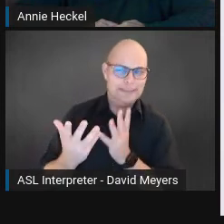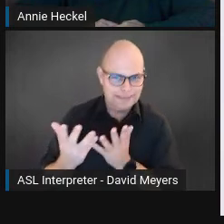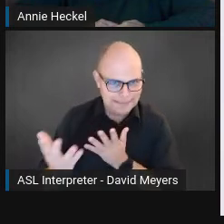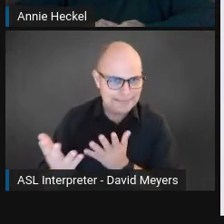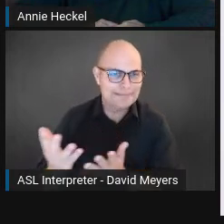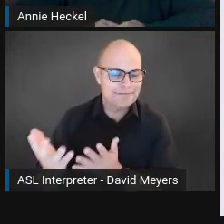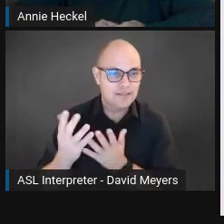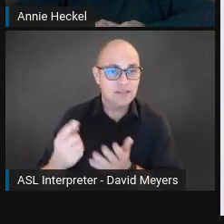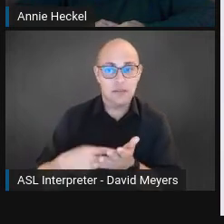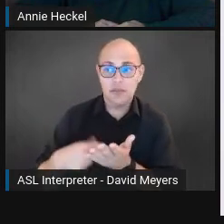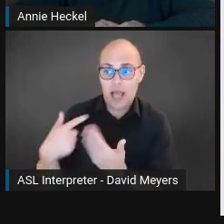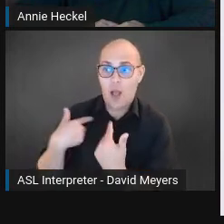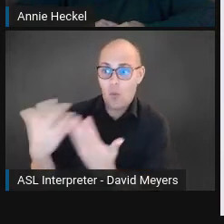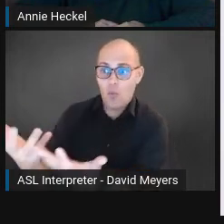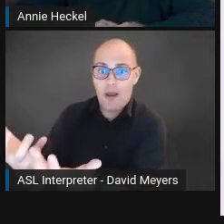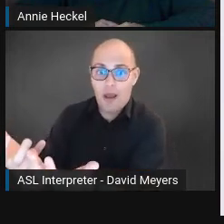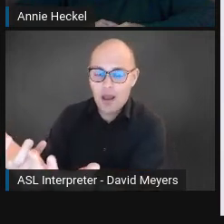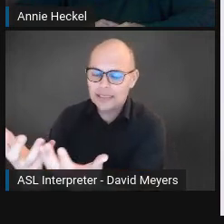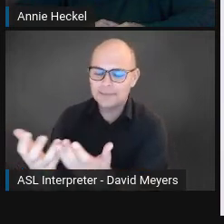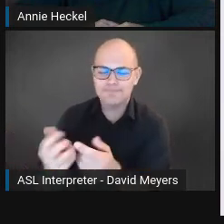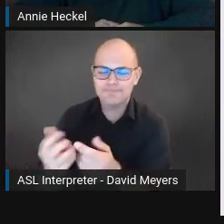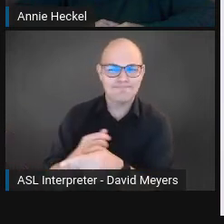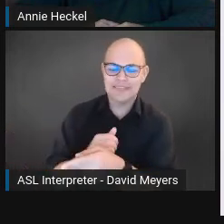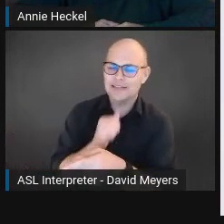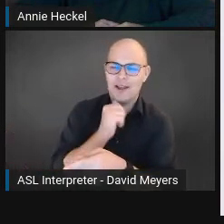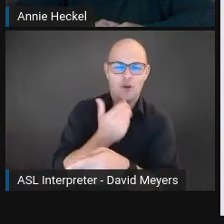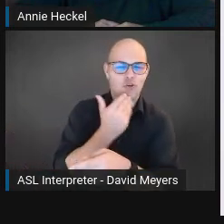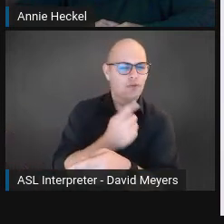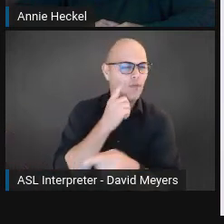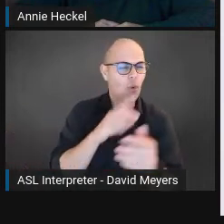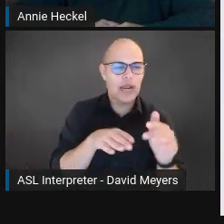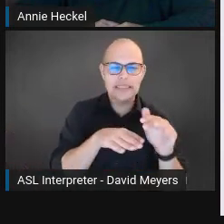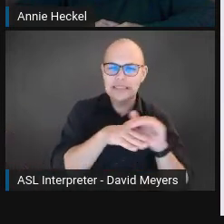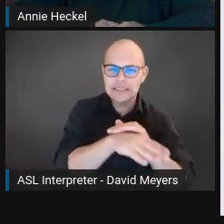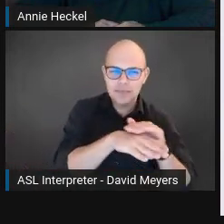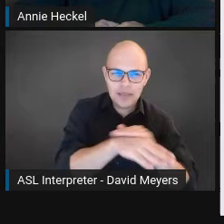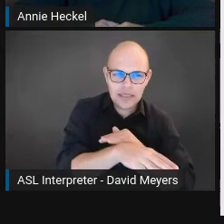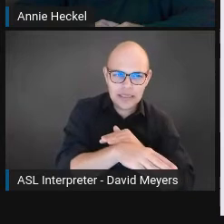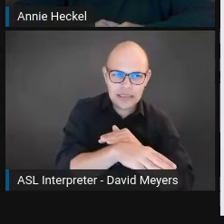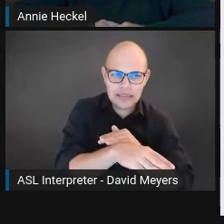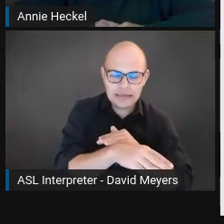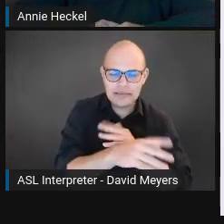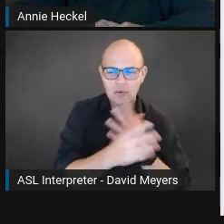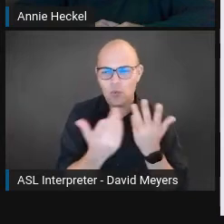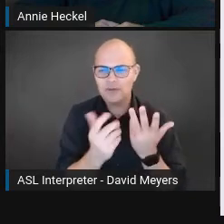or they're asking me to do something that may not be the best idea.